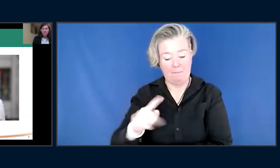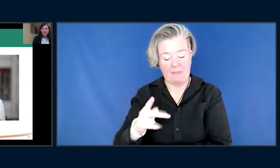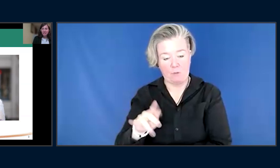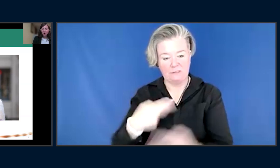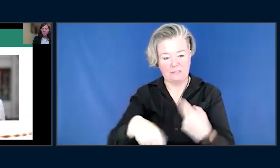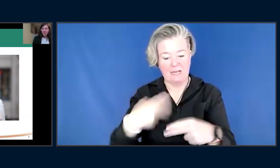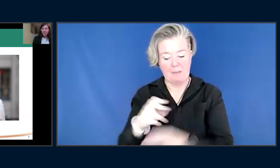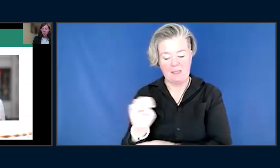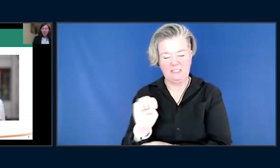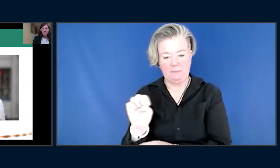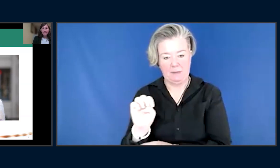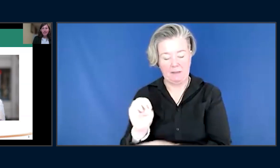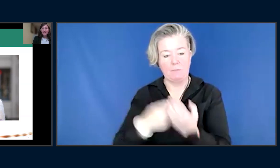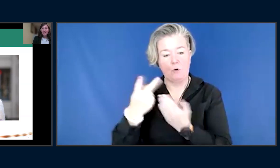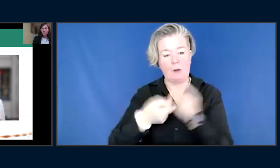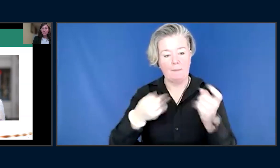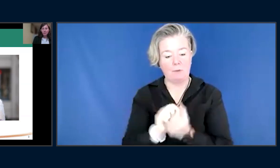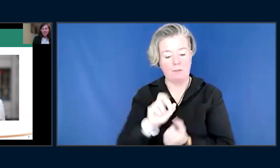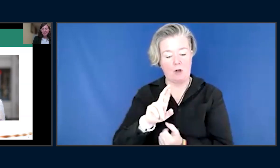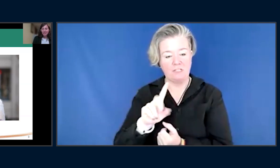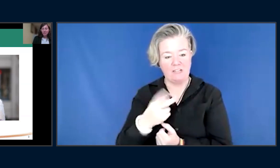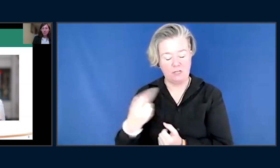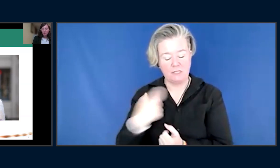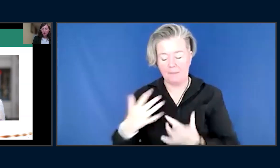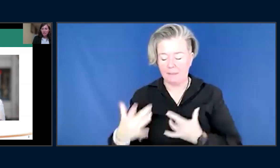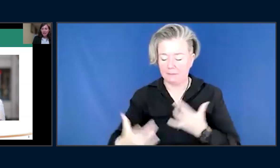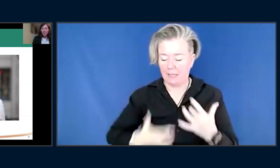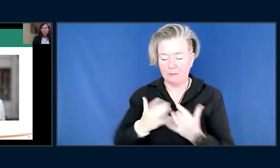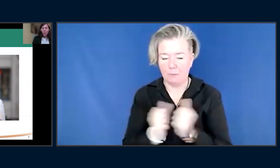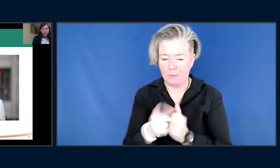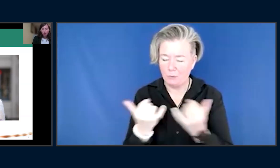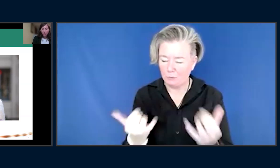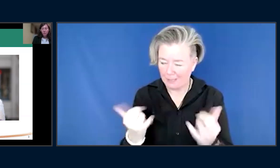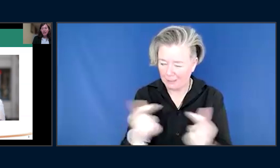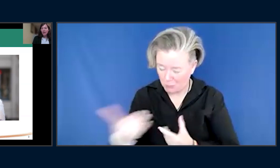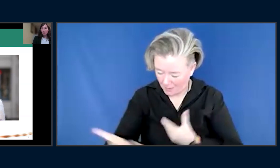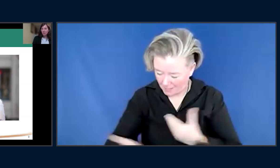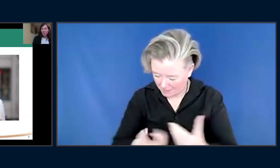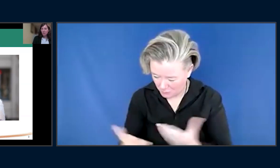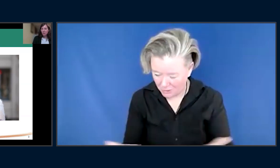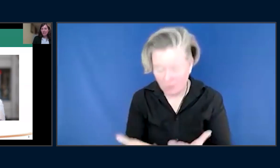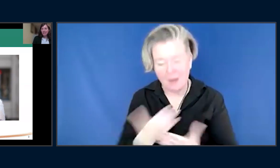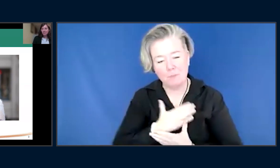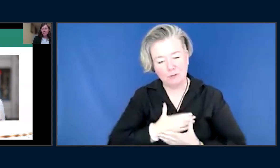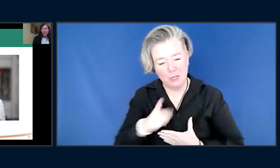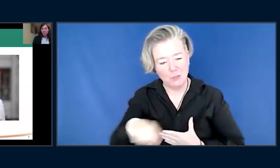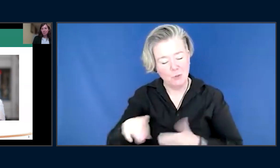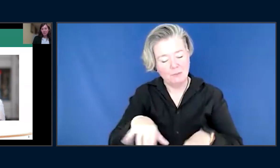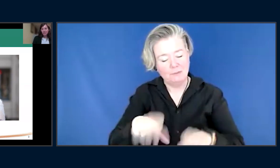with MDE-RDHH, and I am so excited to be with you today to welcome you. I appreciate you taking some time